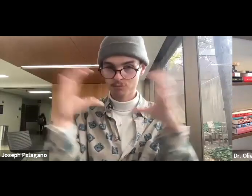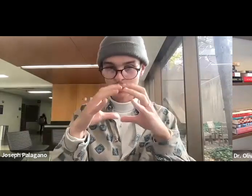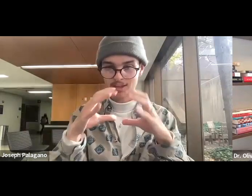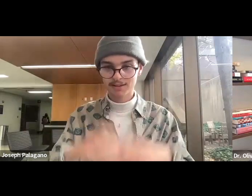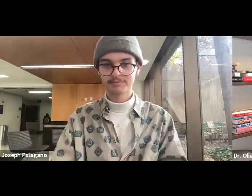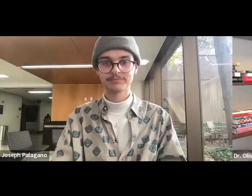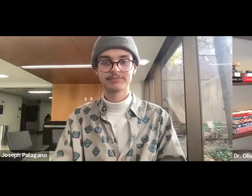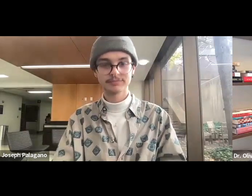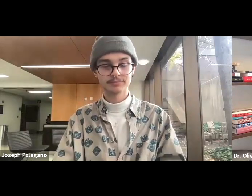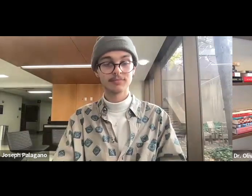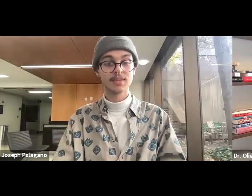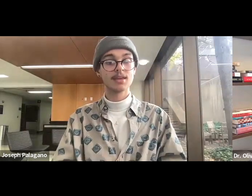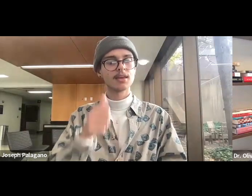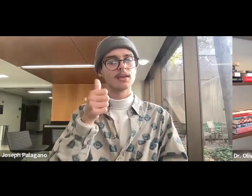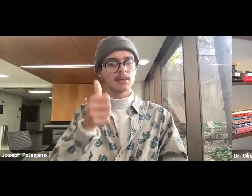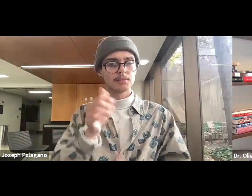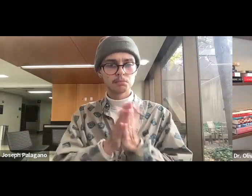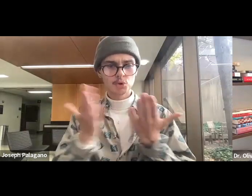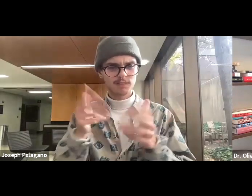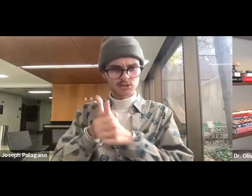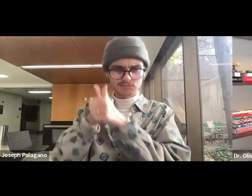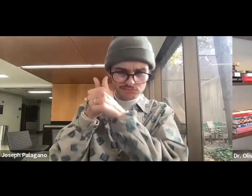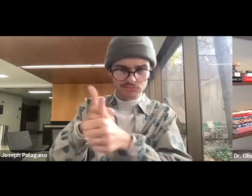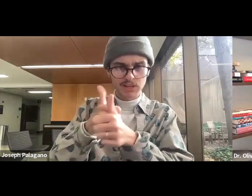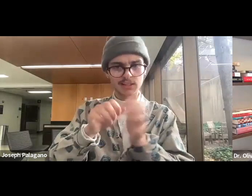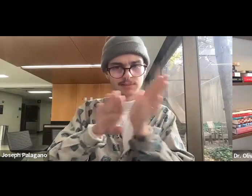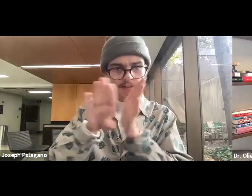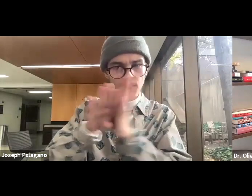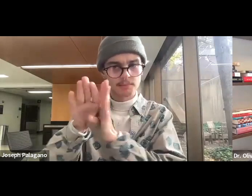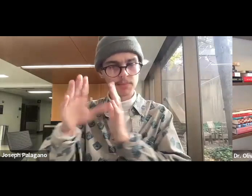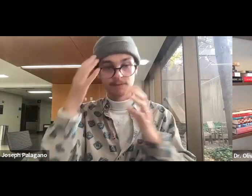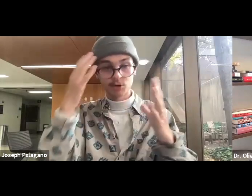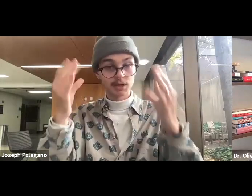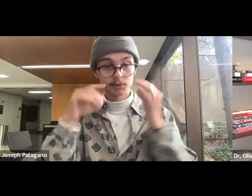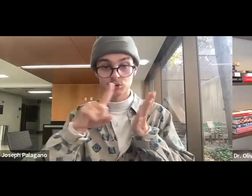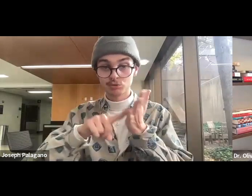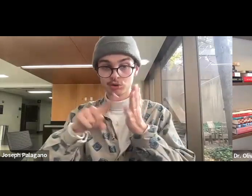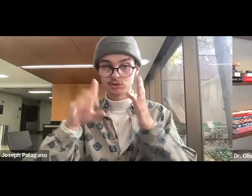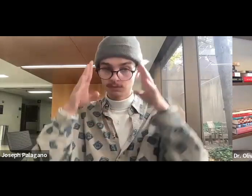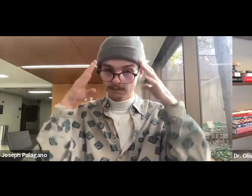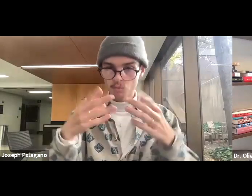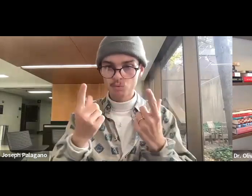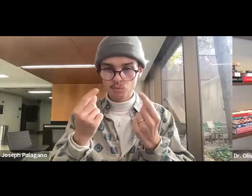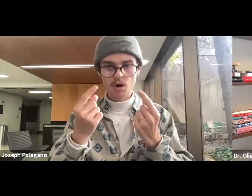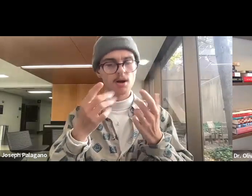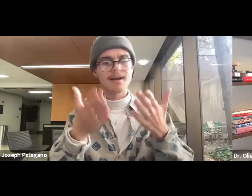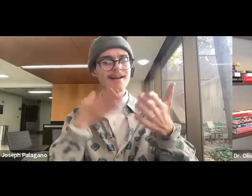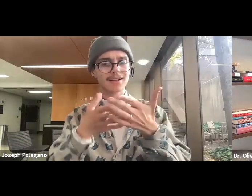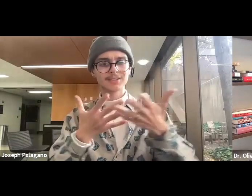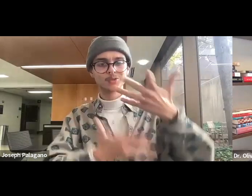Conviction: The Making and Unmaking of The Violent Brain. This book traces the development as well as the use